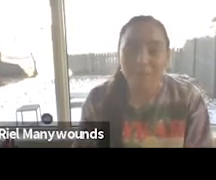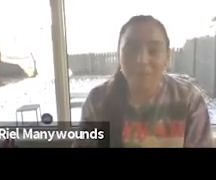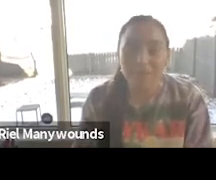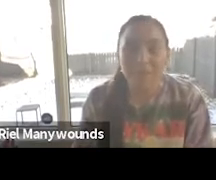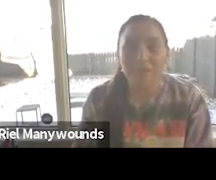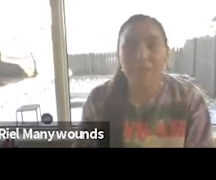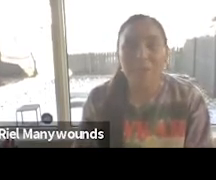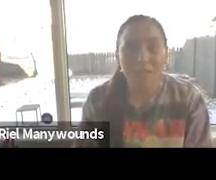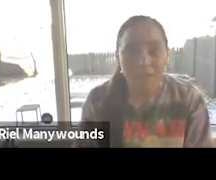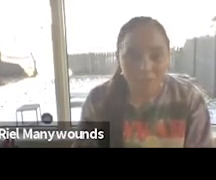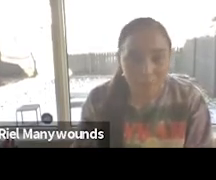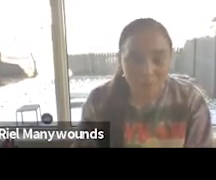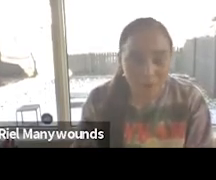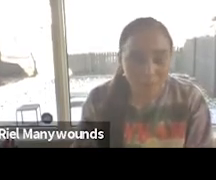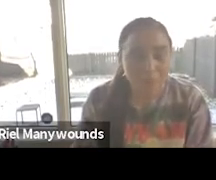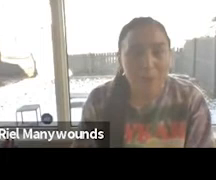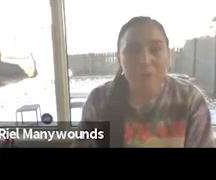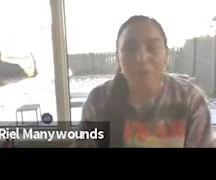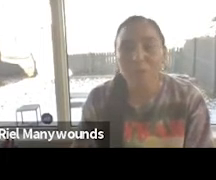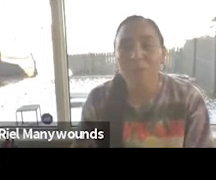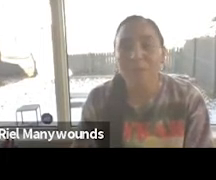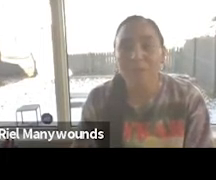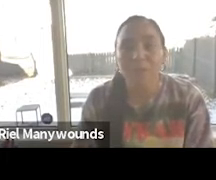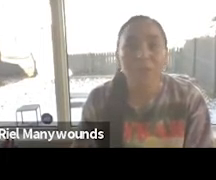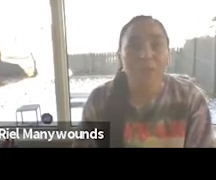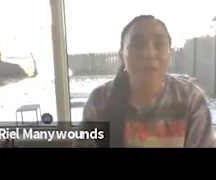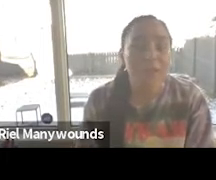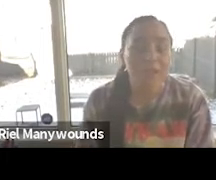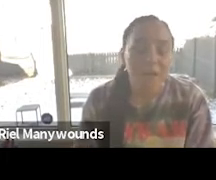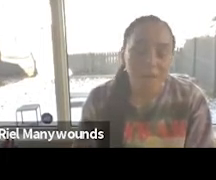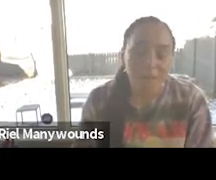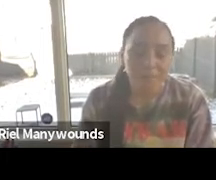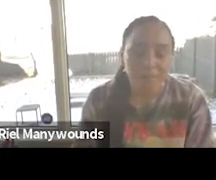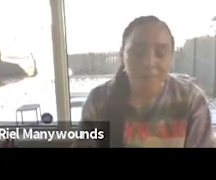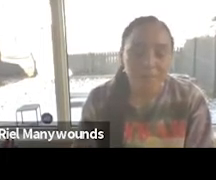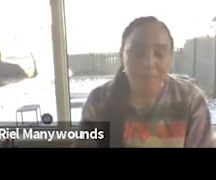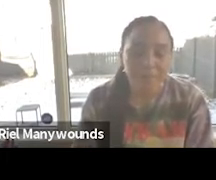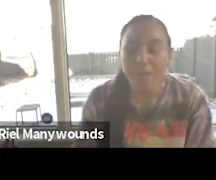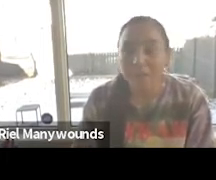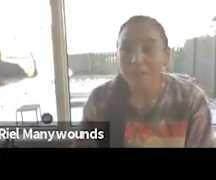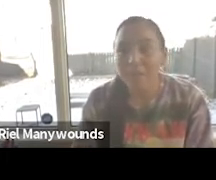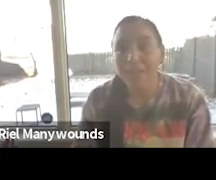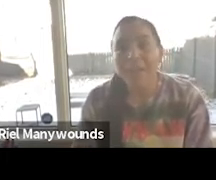super safe. So I think that Bringing Power to Truth is very much a good title for it.